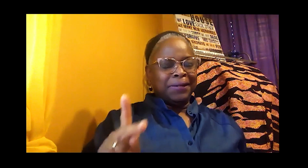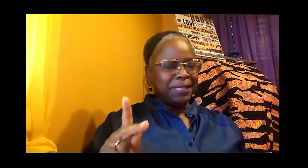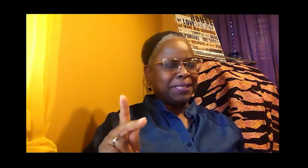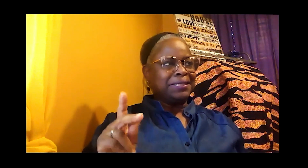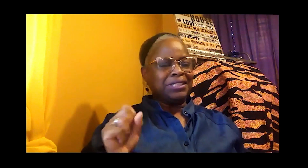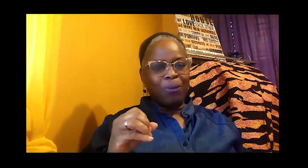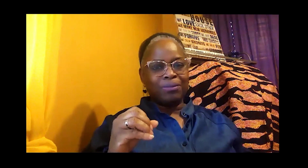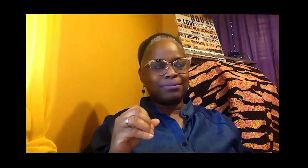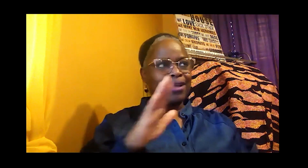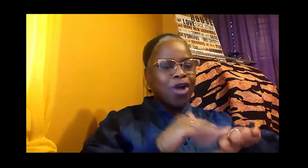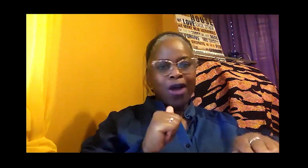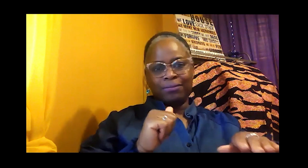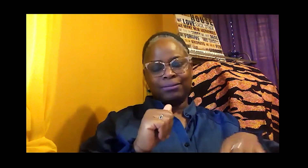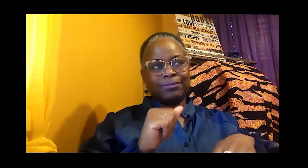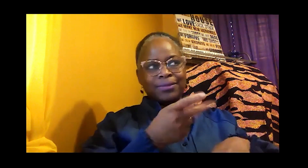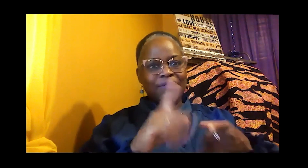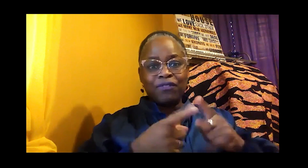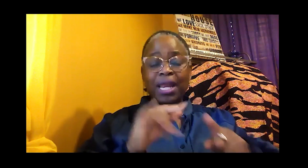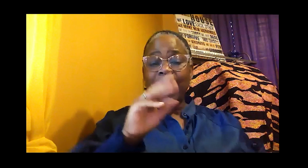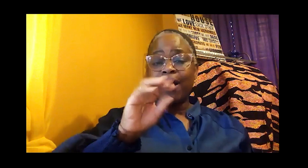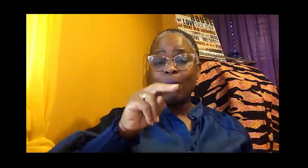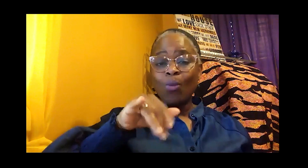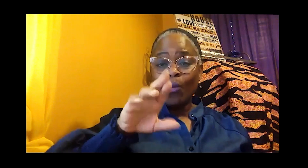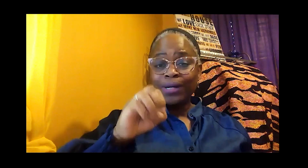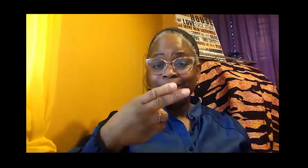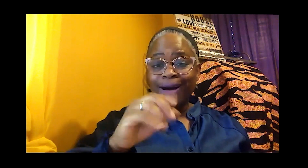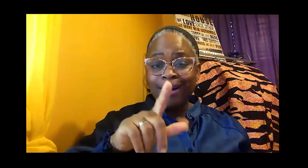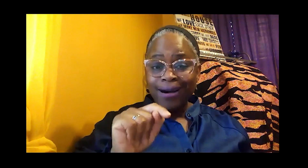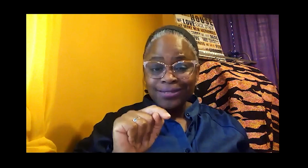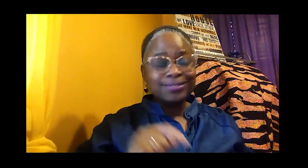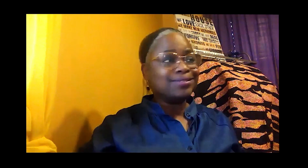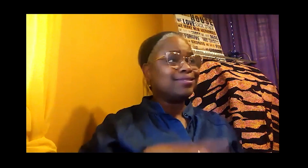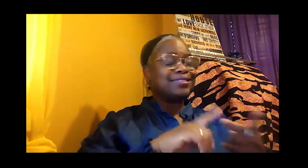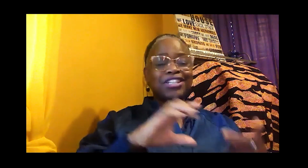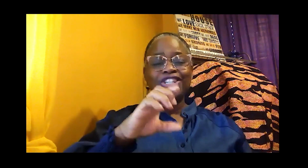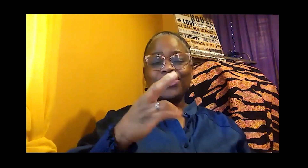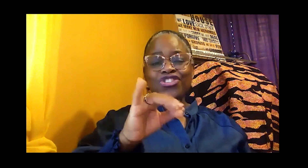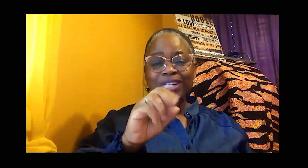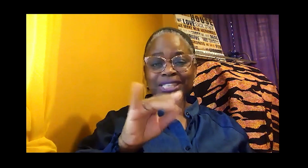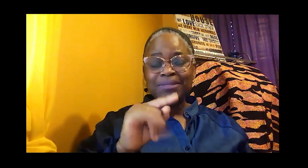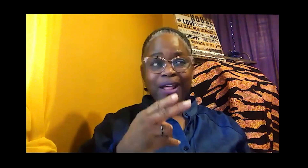but with the assistance from Monique Holt, Chris Smith,